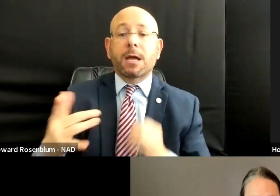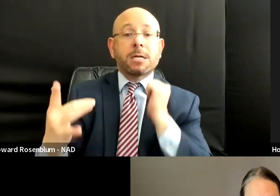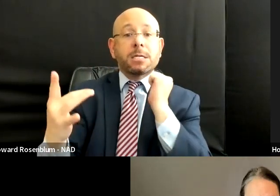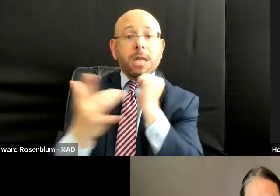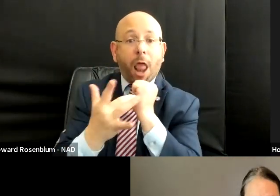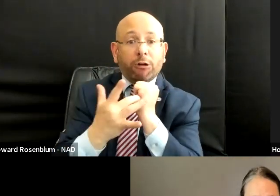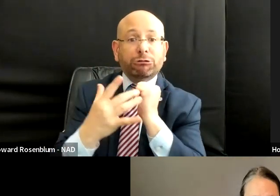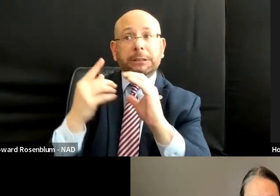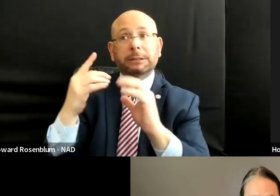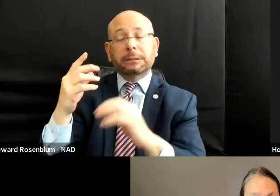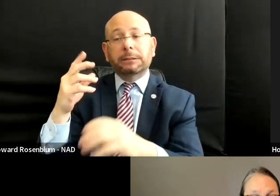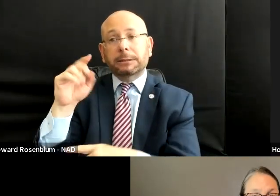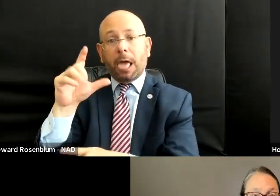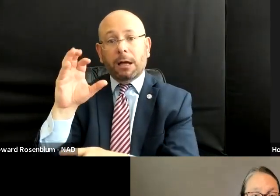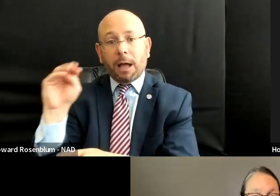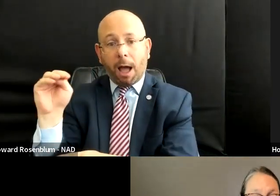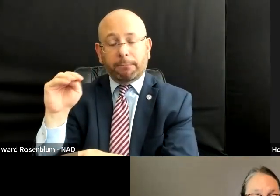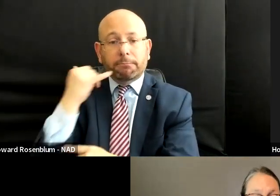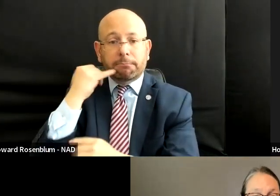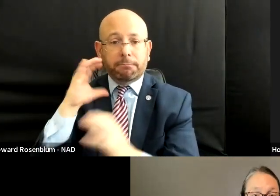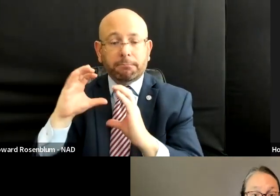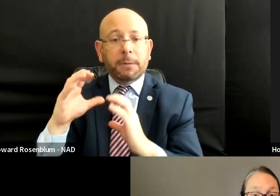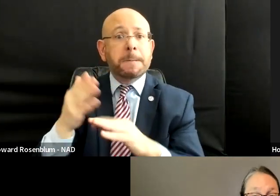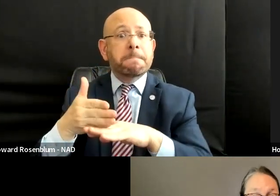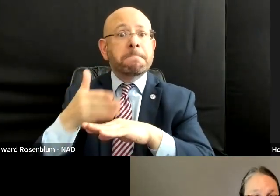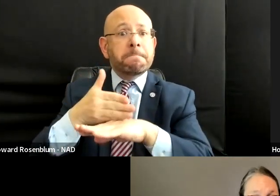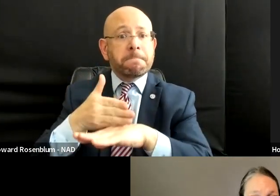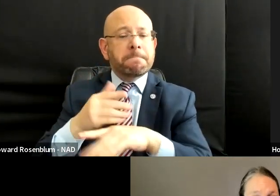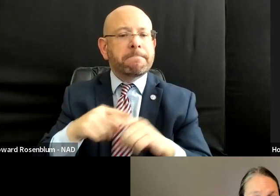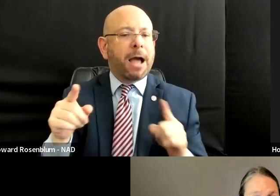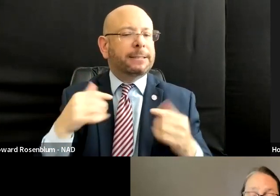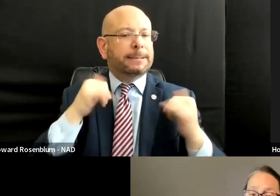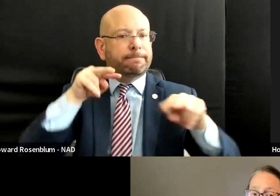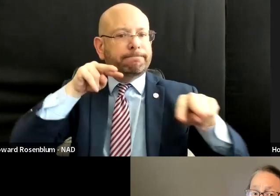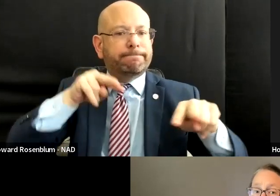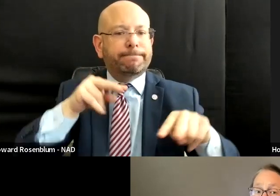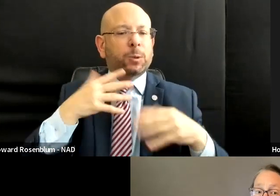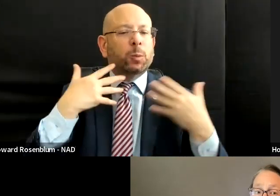work to gain equity in healthcare and mental health. Prisons are terrible